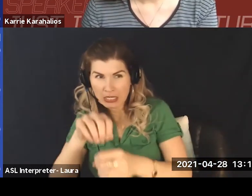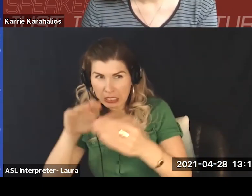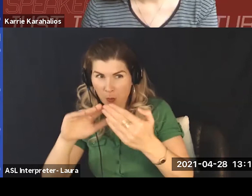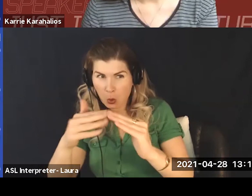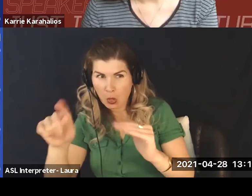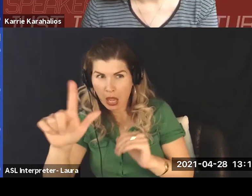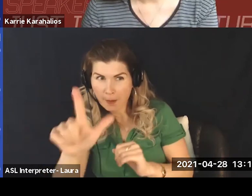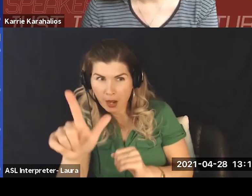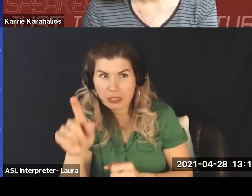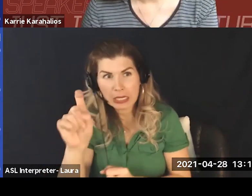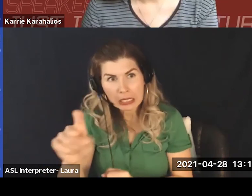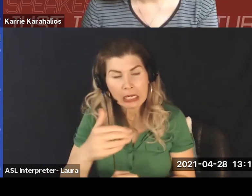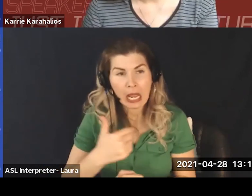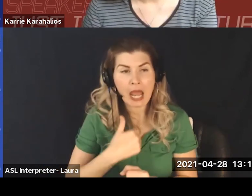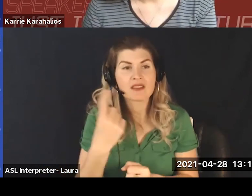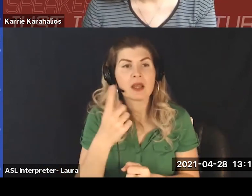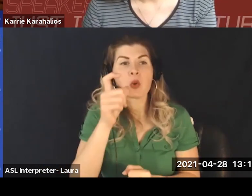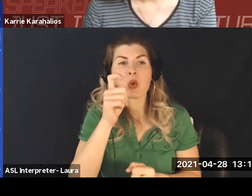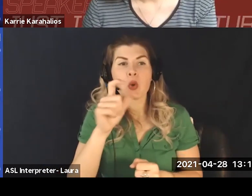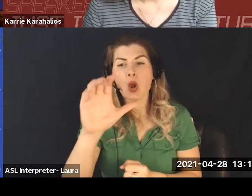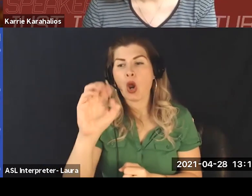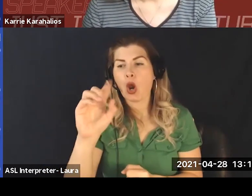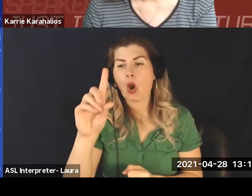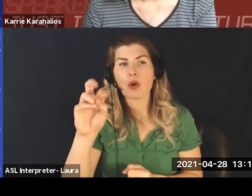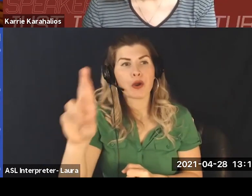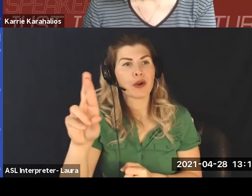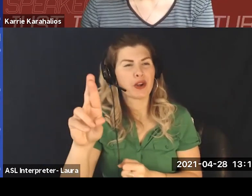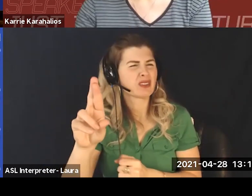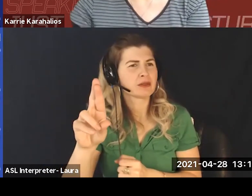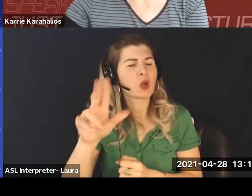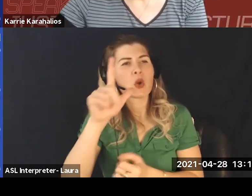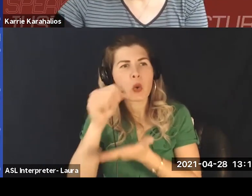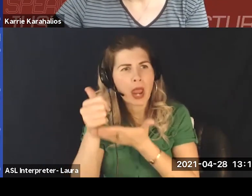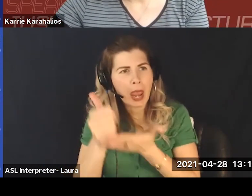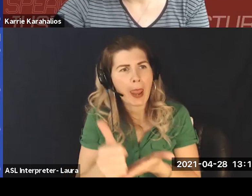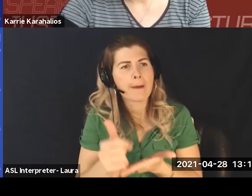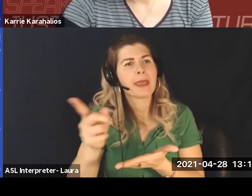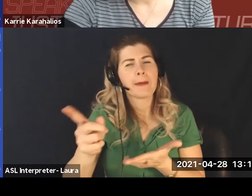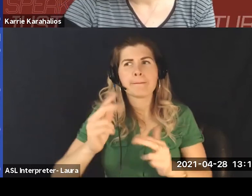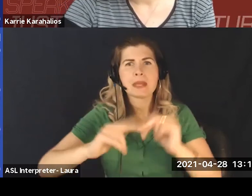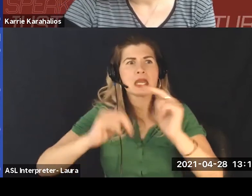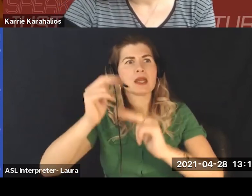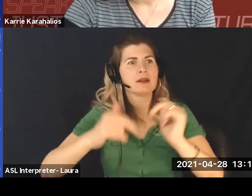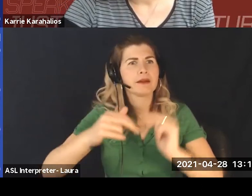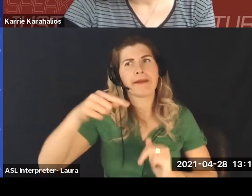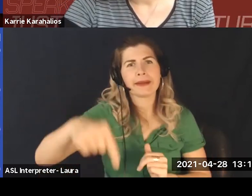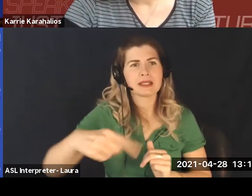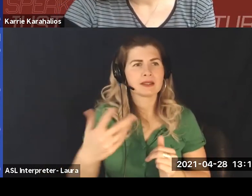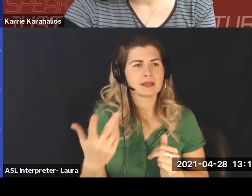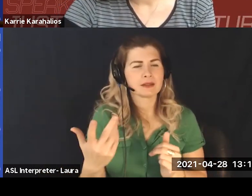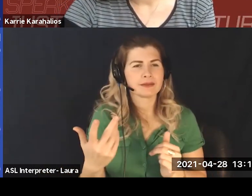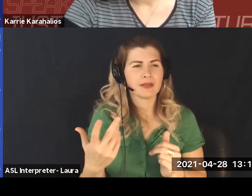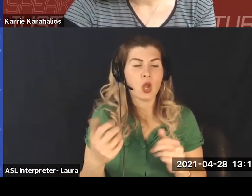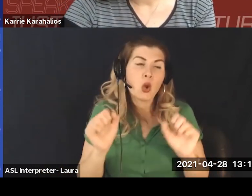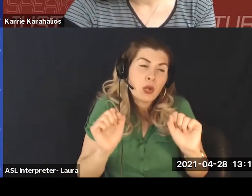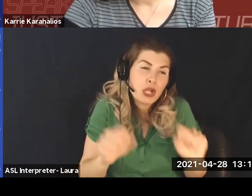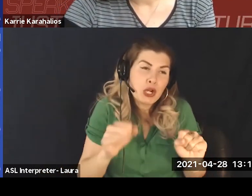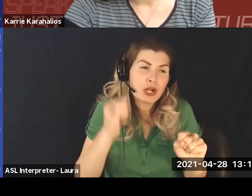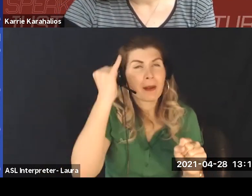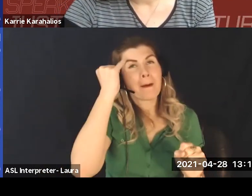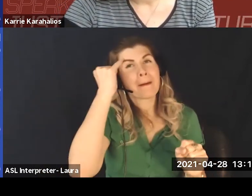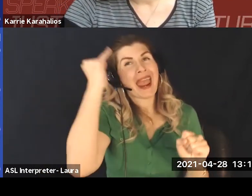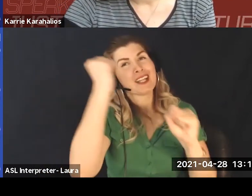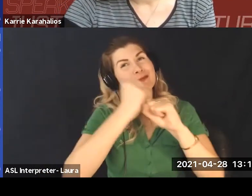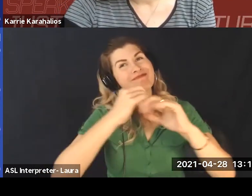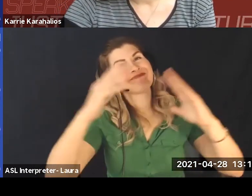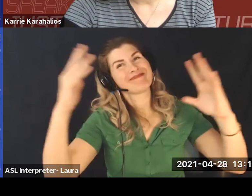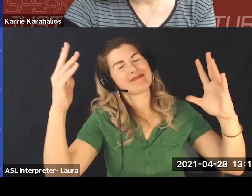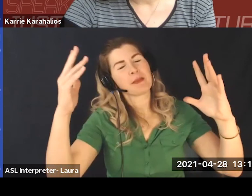communities like also need to have a coder and residents so communities can build have someone help them build the stuff that they would actually want, we can imagine all that and I love imagining all that.